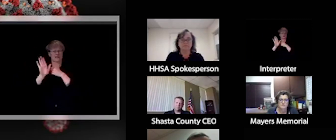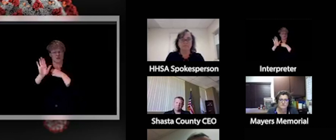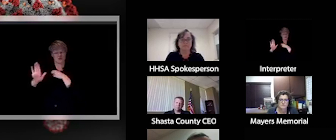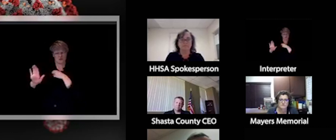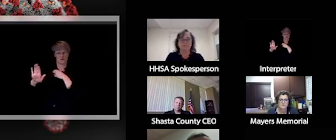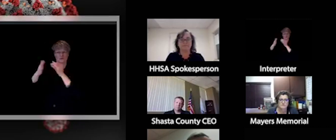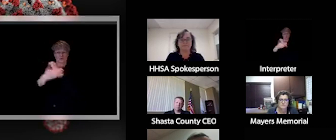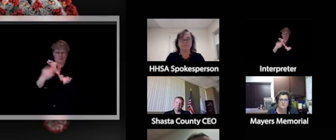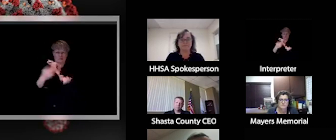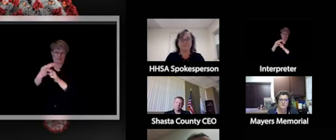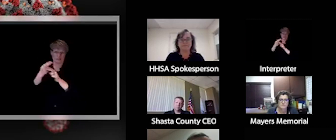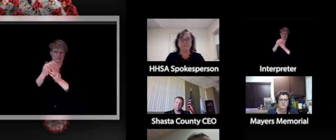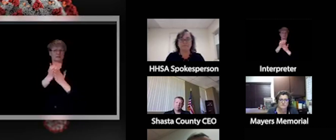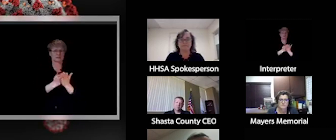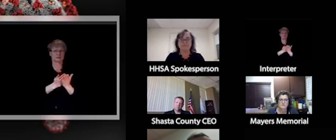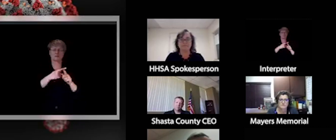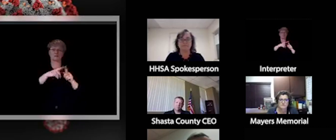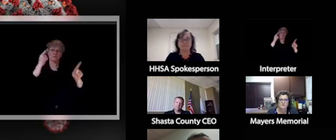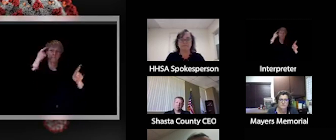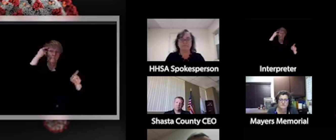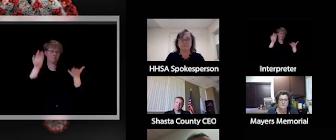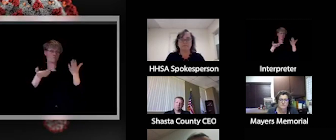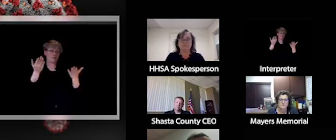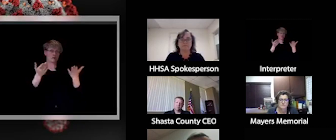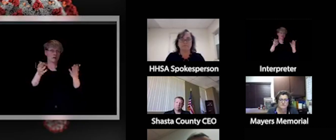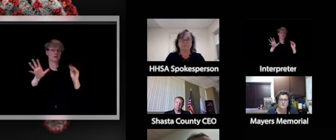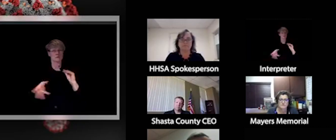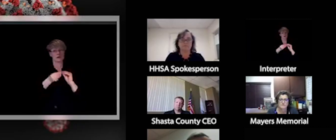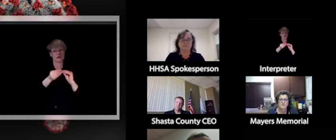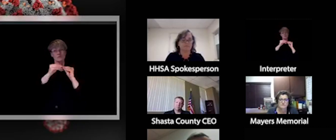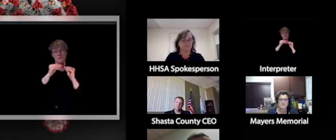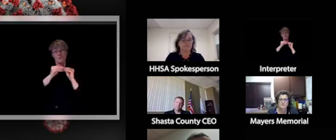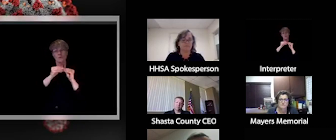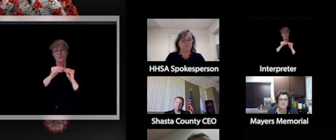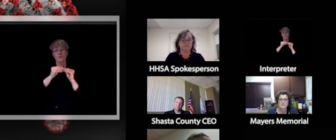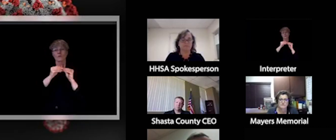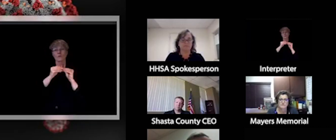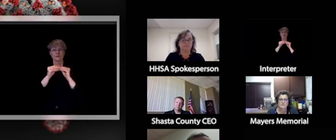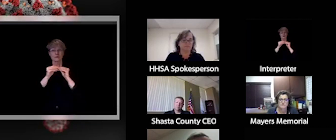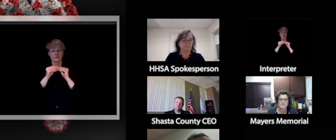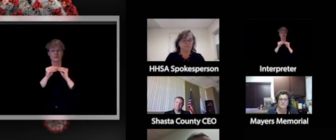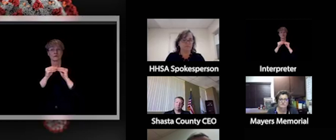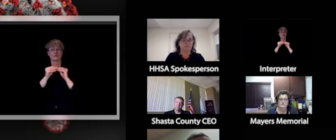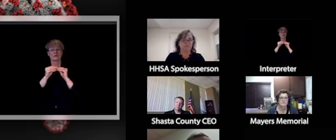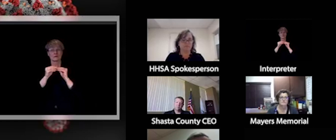be shut down in counties on the watch list. Shasta County’s not on the watch list at